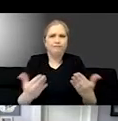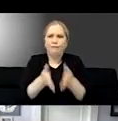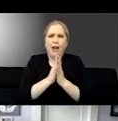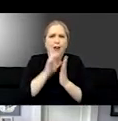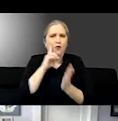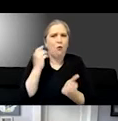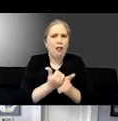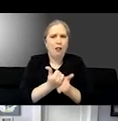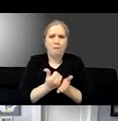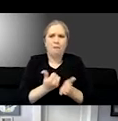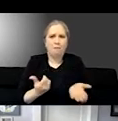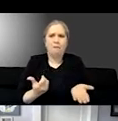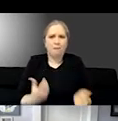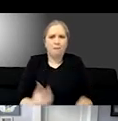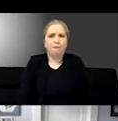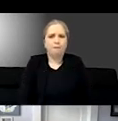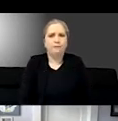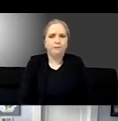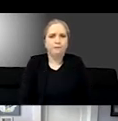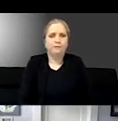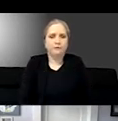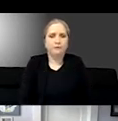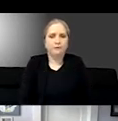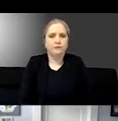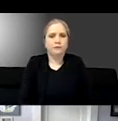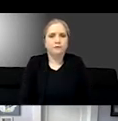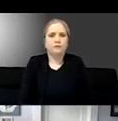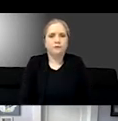Because people won't know you need help unless you ask for it.